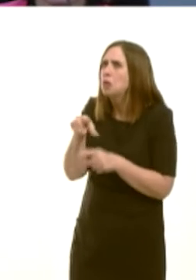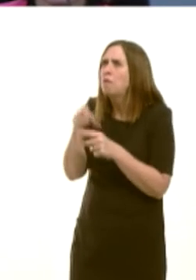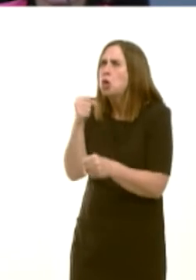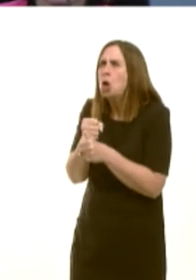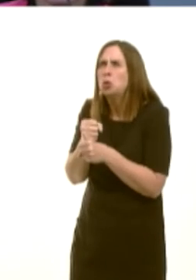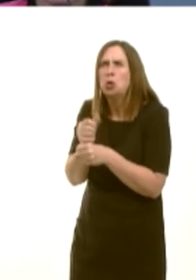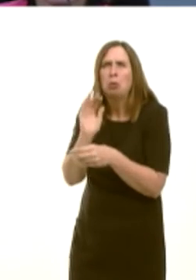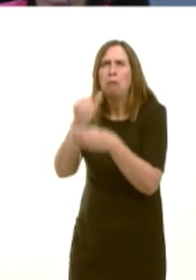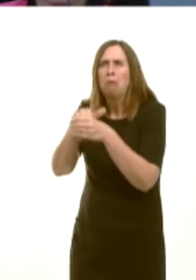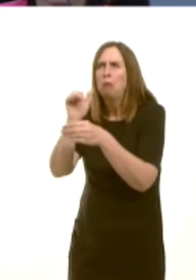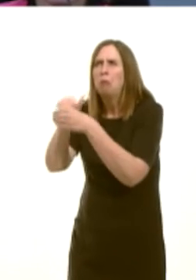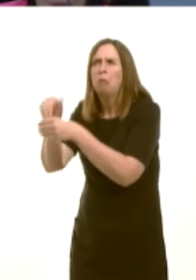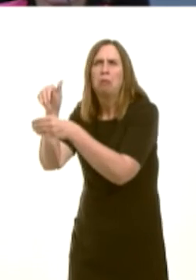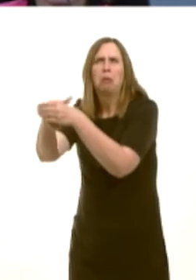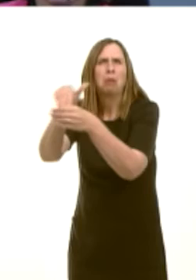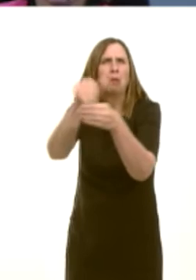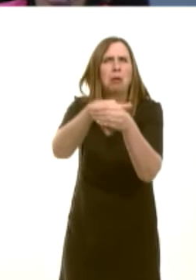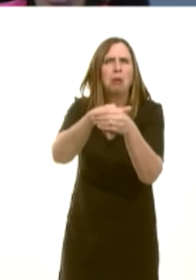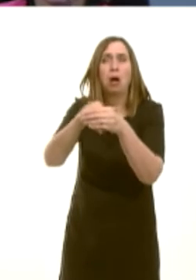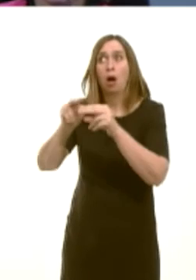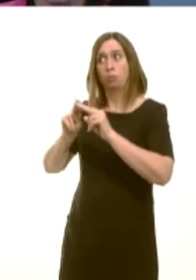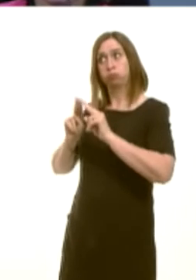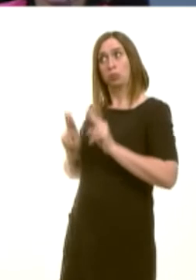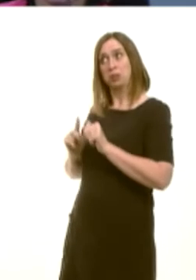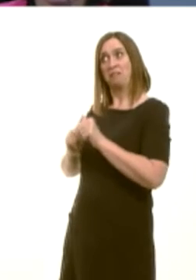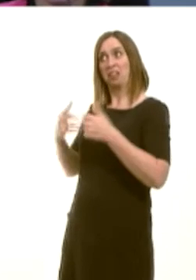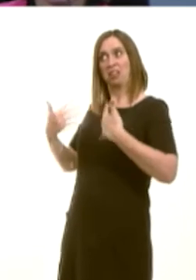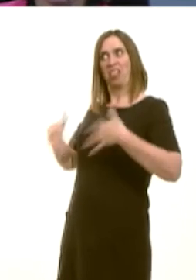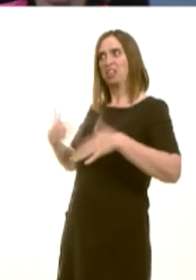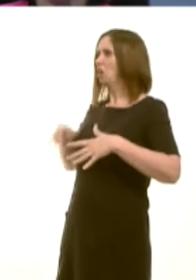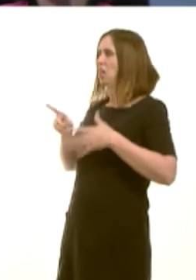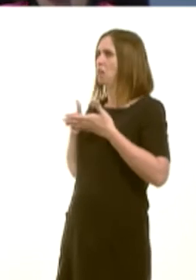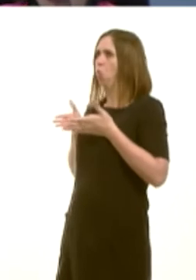that his role extends far beyond property advice. In fact, he actually gives out business